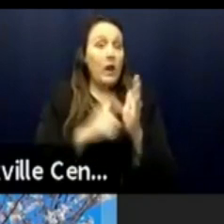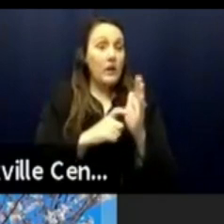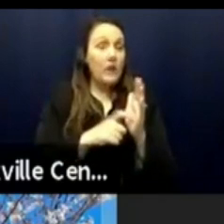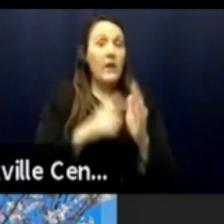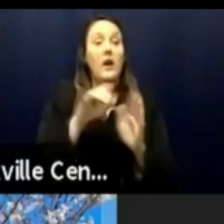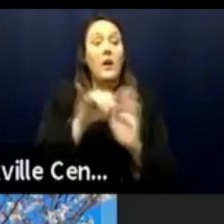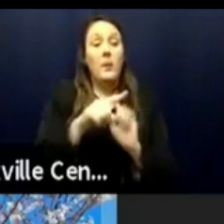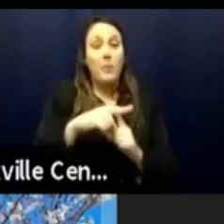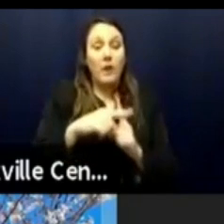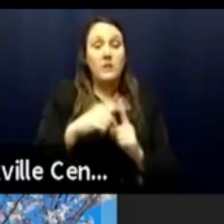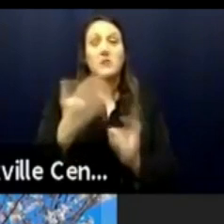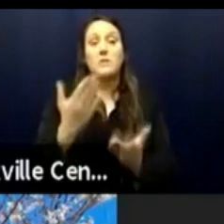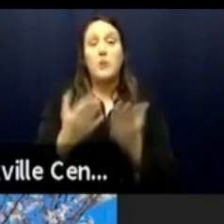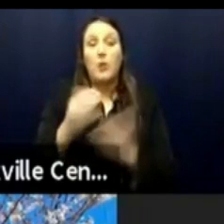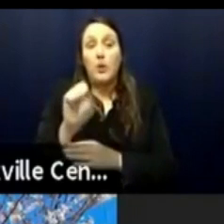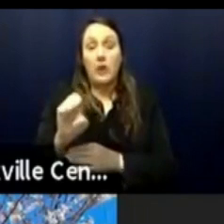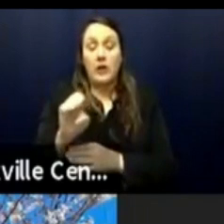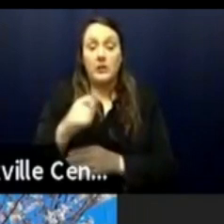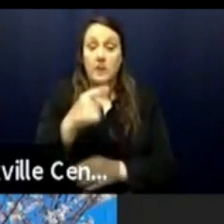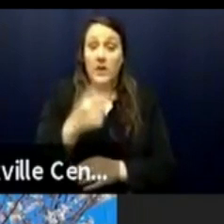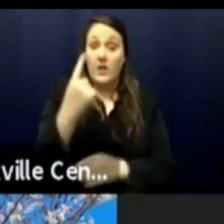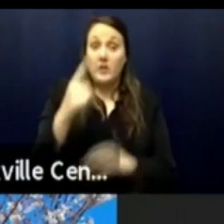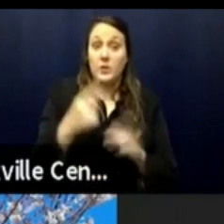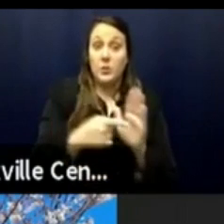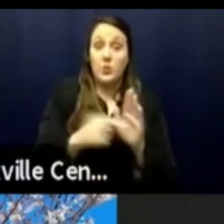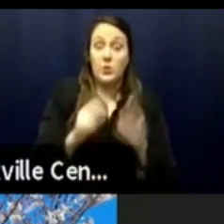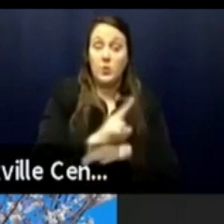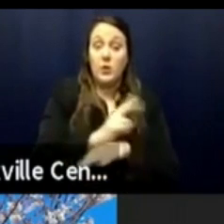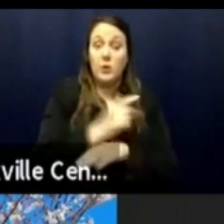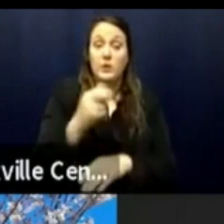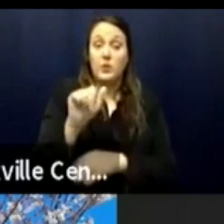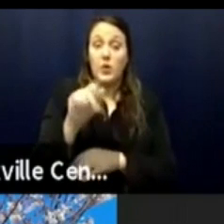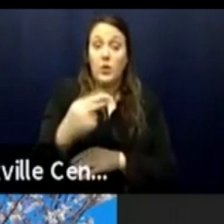THE DATA INTO CONSIDERATION. STAYING OR DECREASED COVID-19